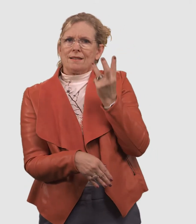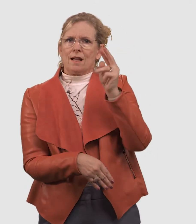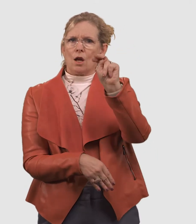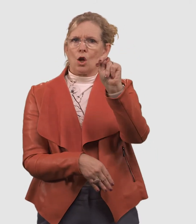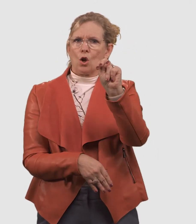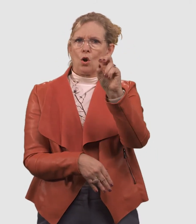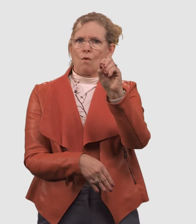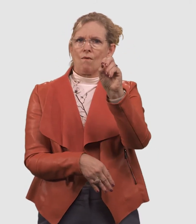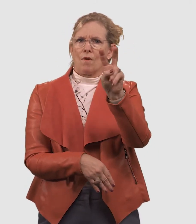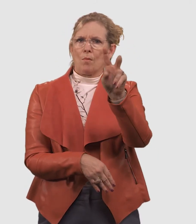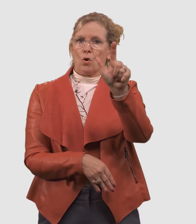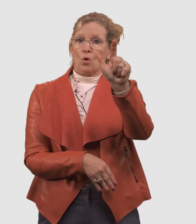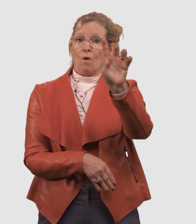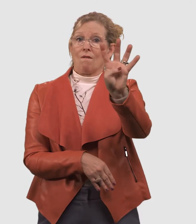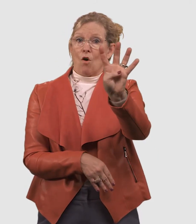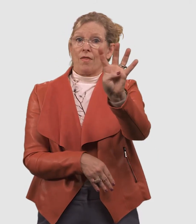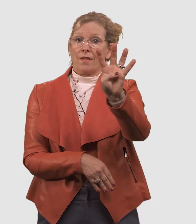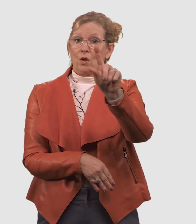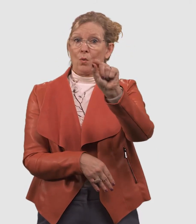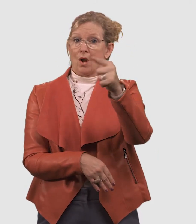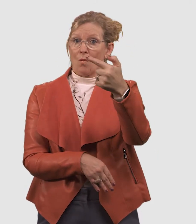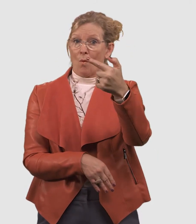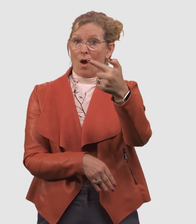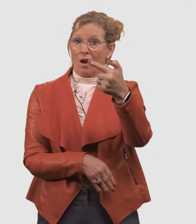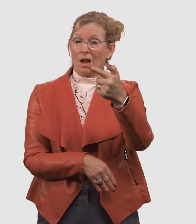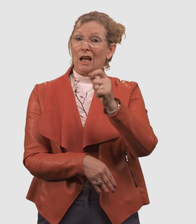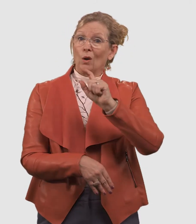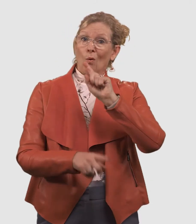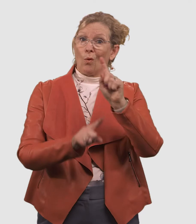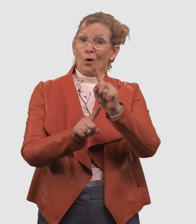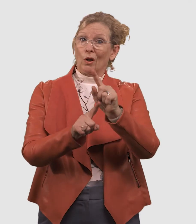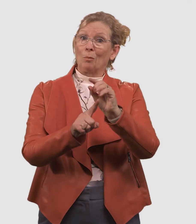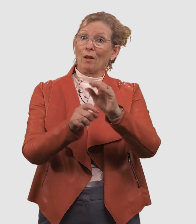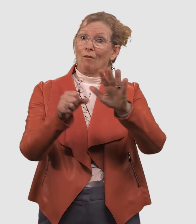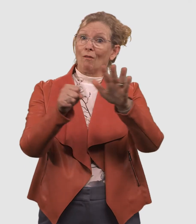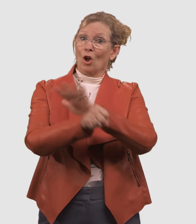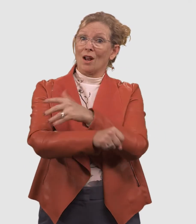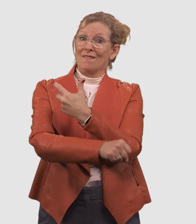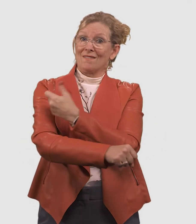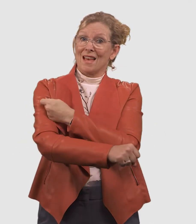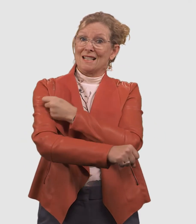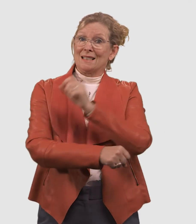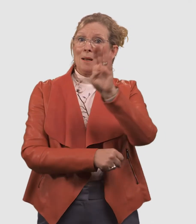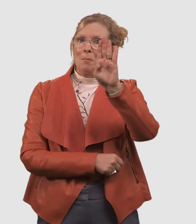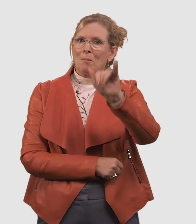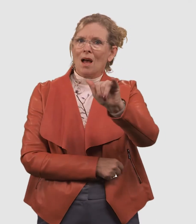on or before Wednesday, November 24, 2021